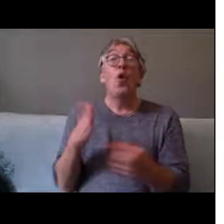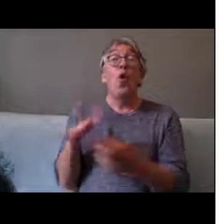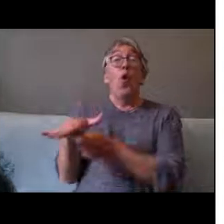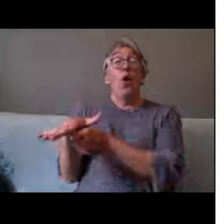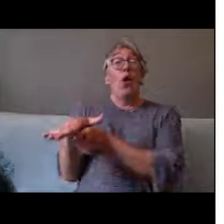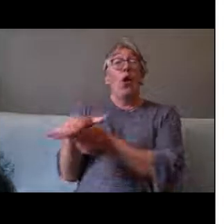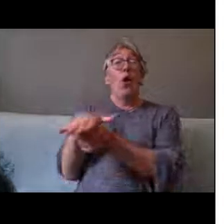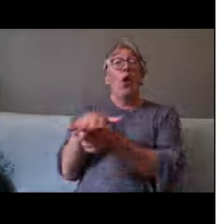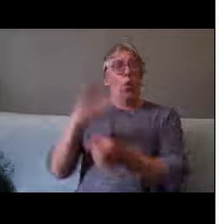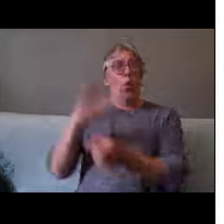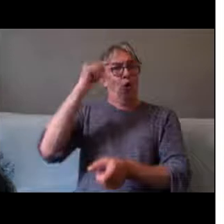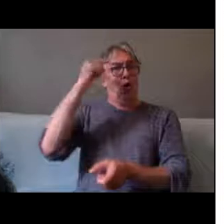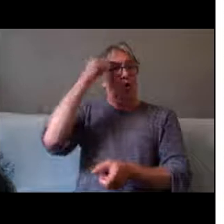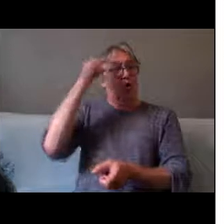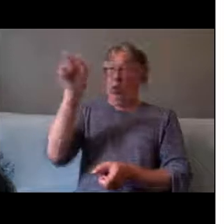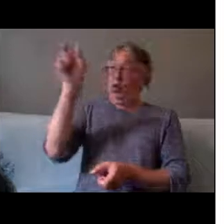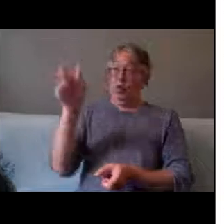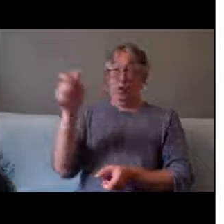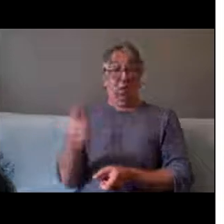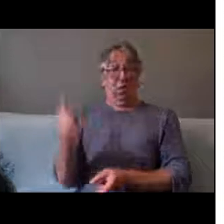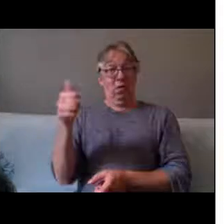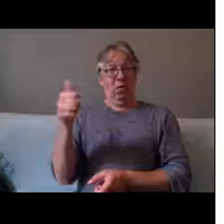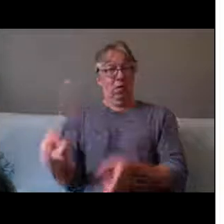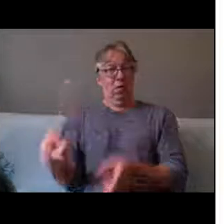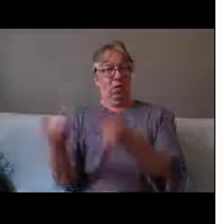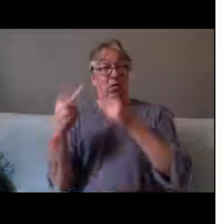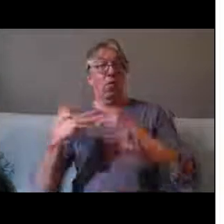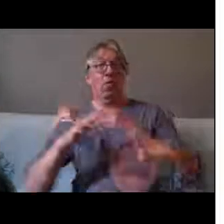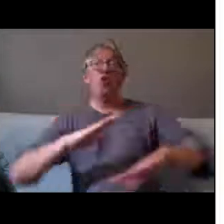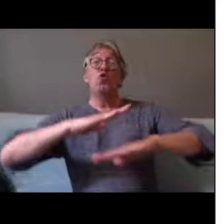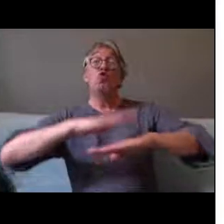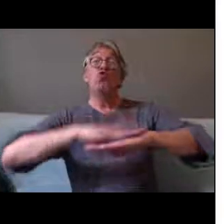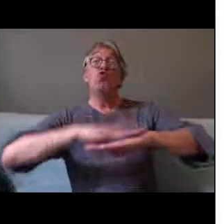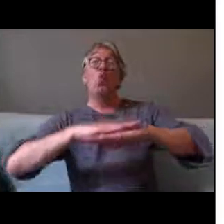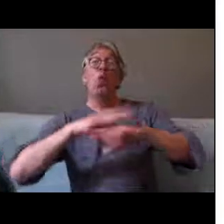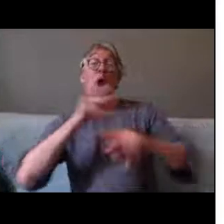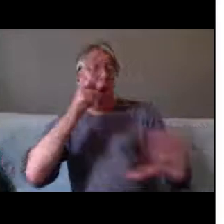that the schools are providing access to education for those who need it.